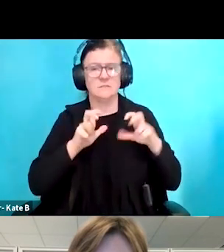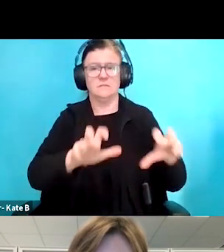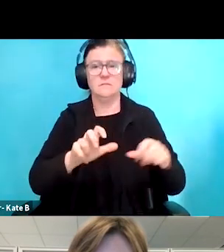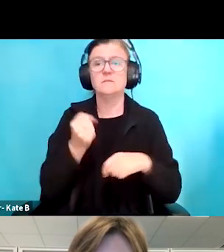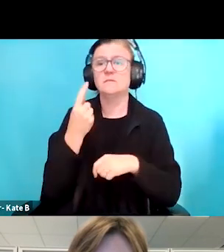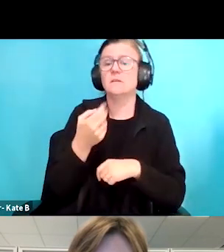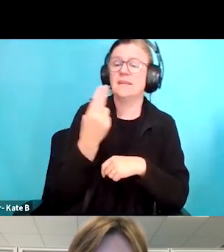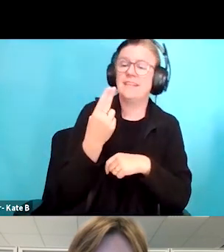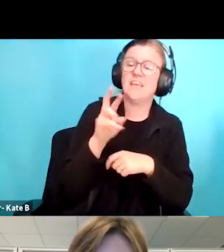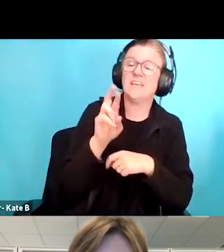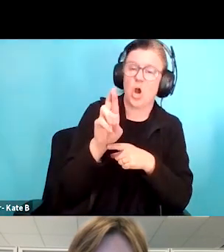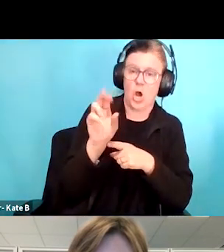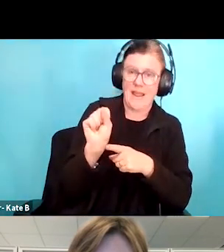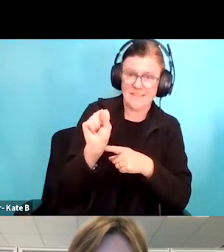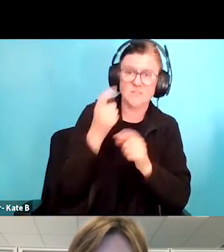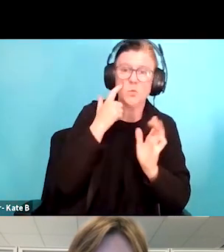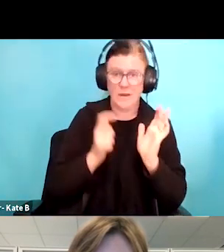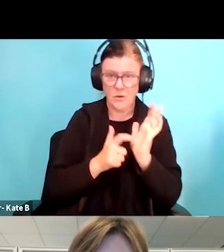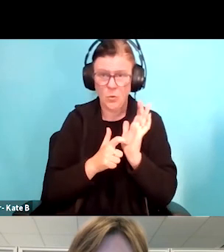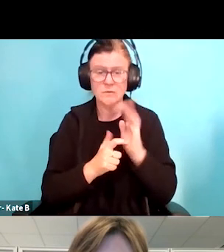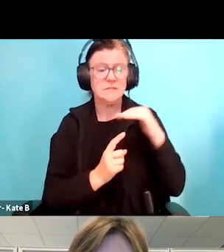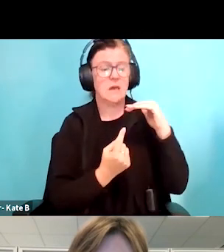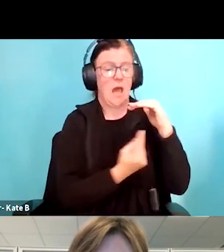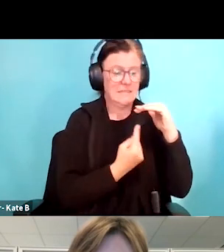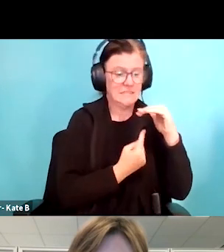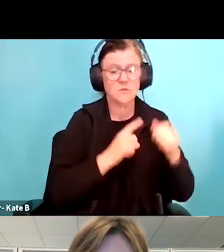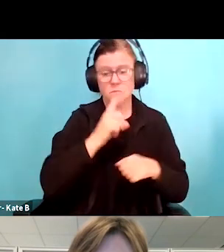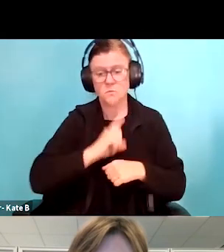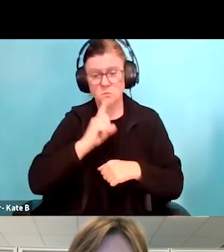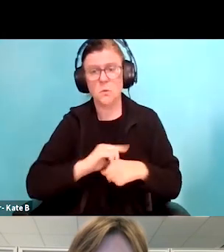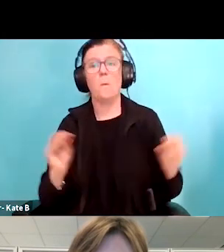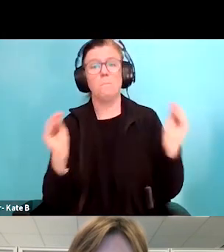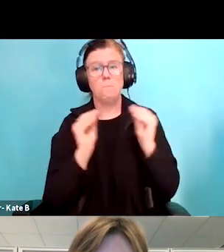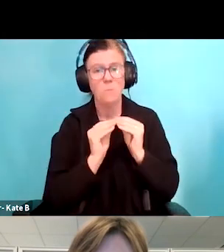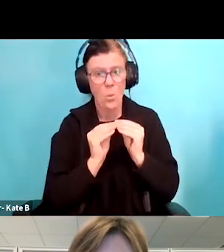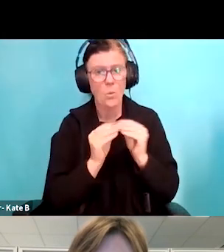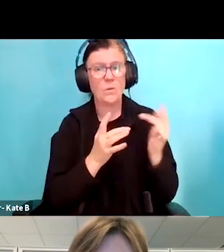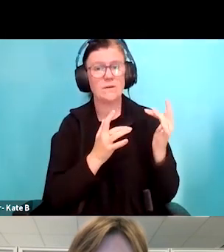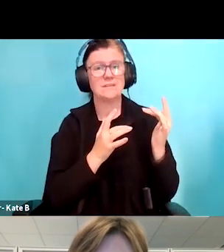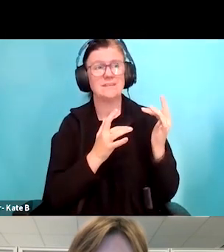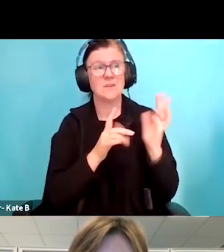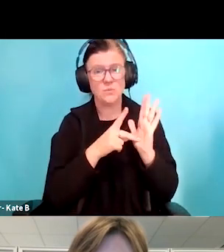we saw the prevalence of both social isolation and loneliness was more than twice as high among